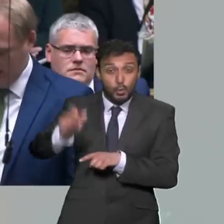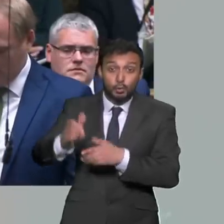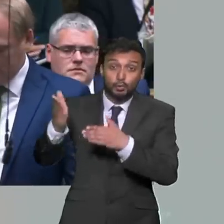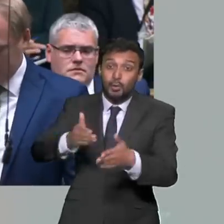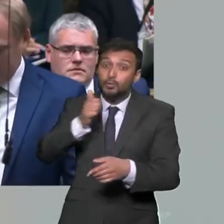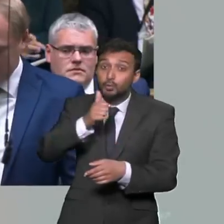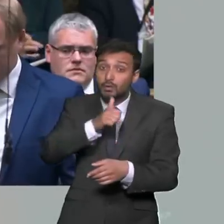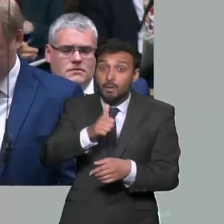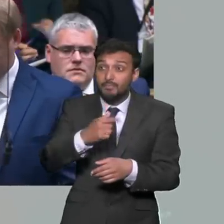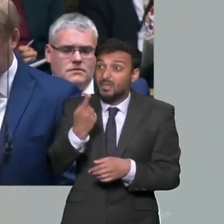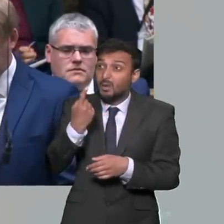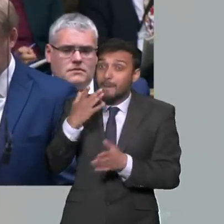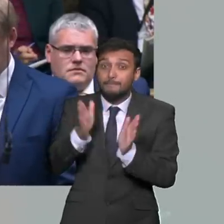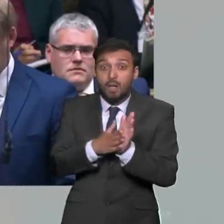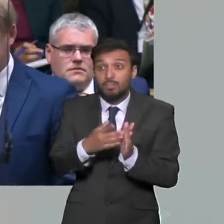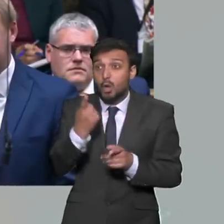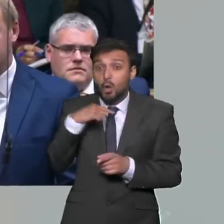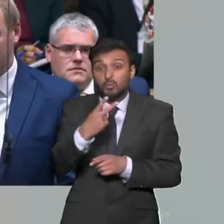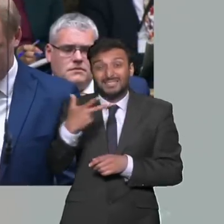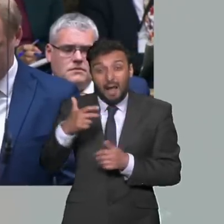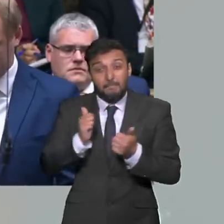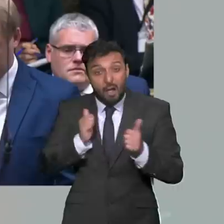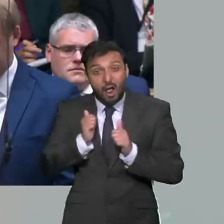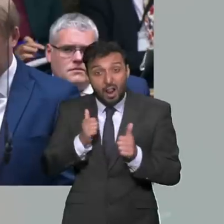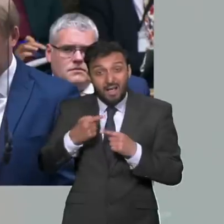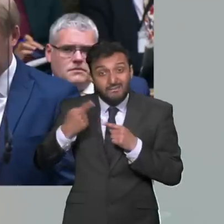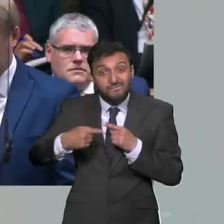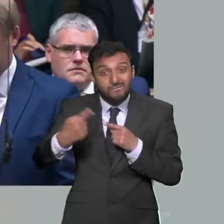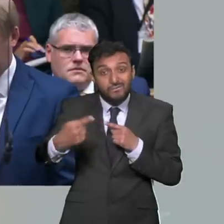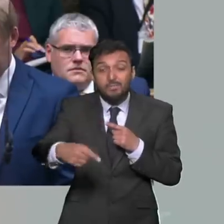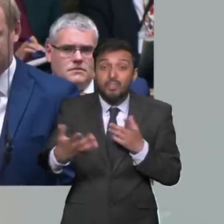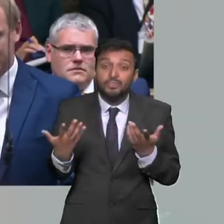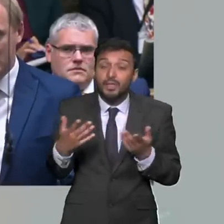Will the Prime Minister therefore consider extending the rural fuel duty relief scheme